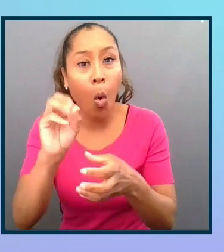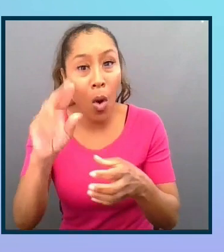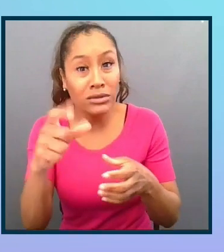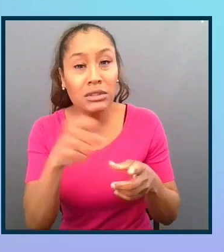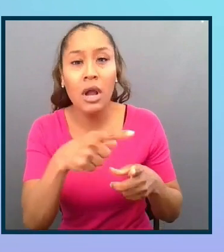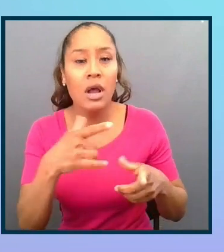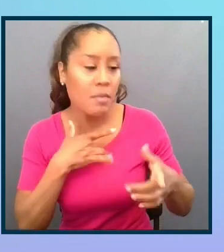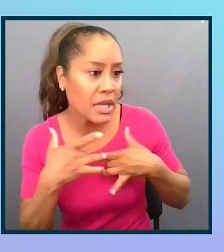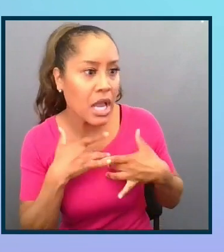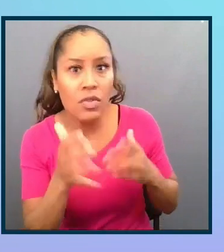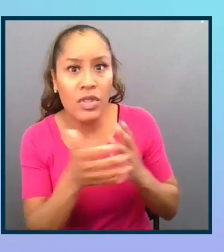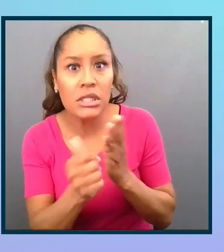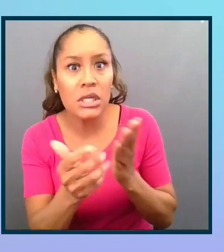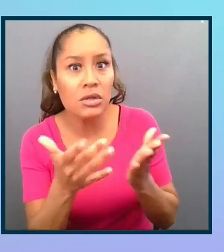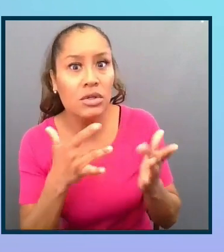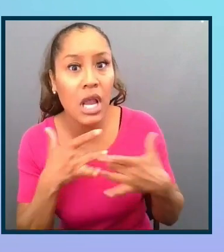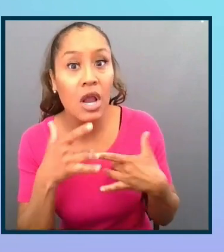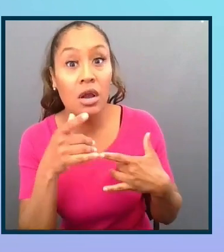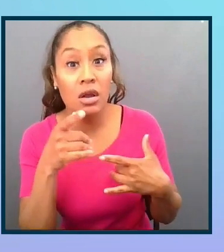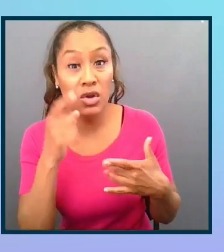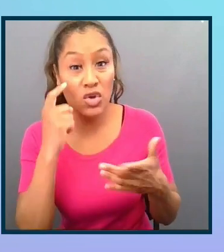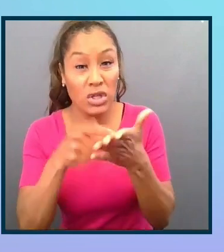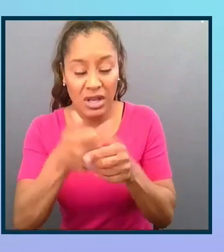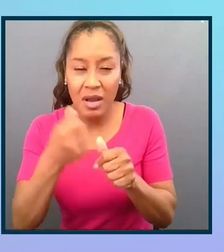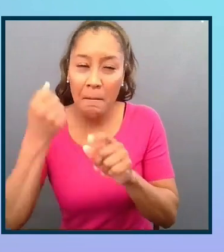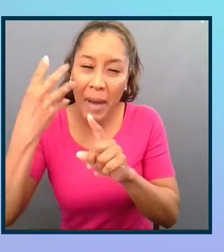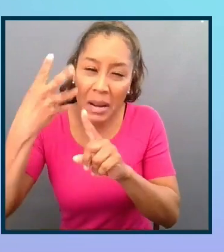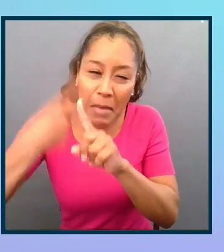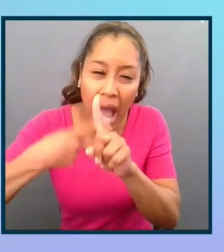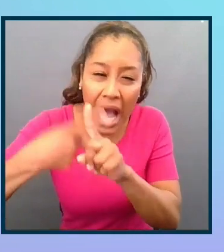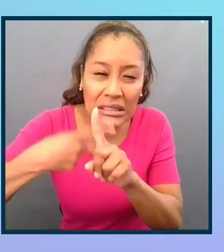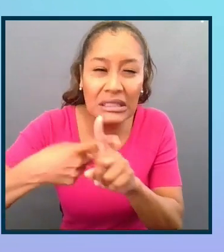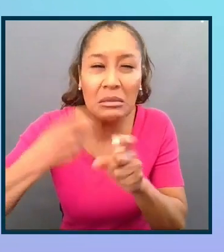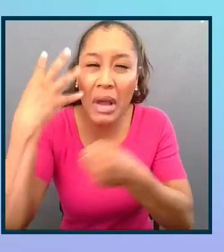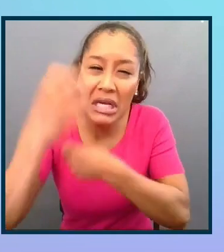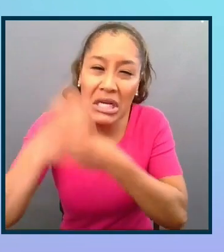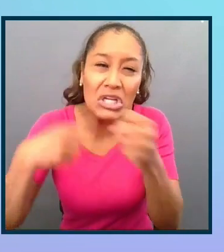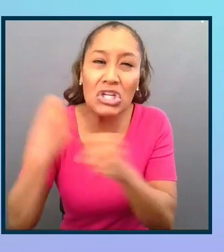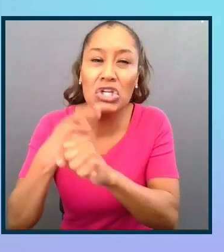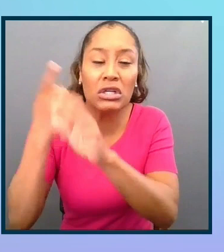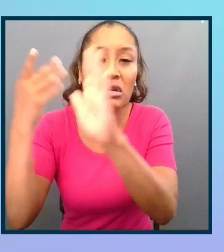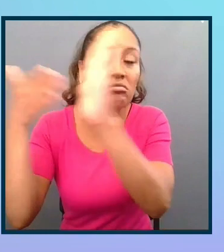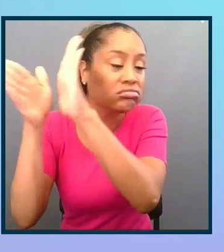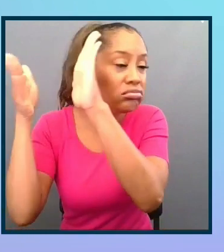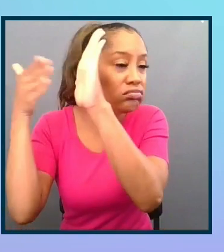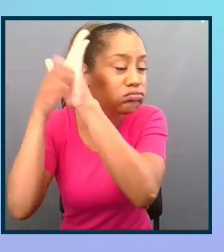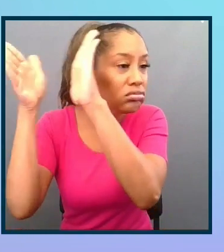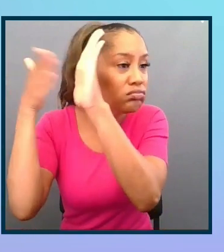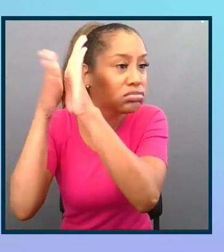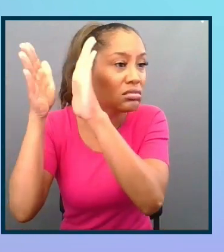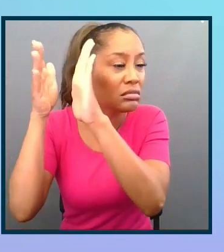And so if you find you've spent months and years, and it's not being heard, I say go for some,